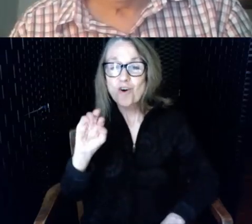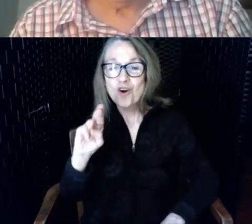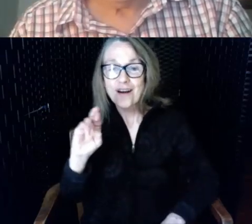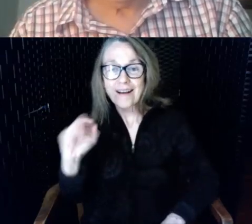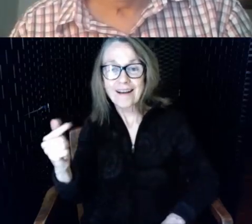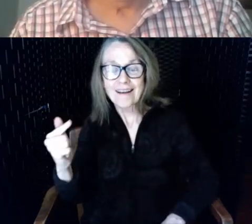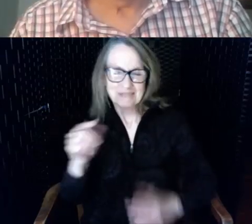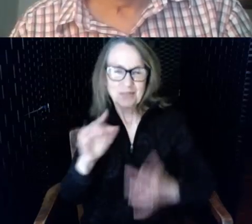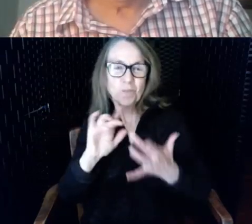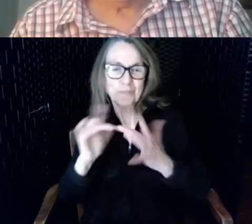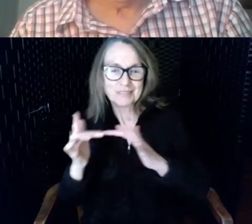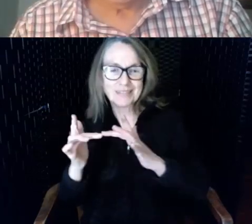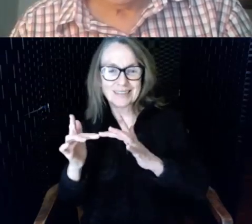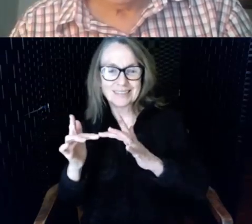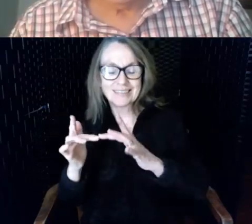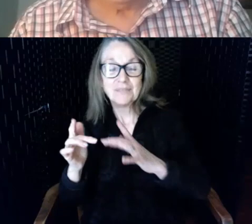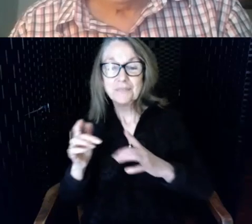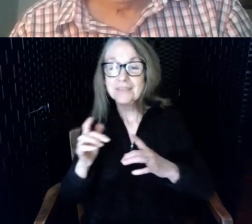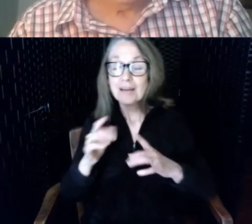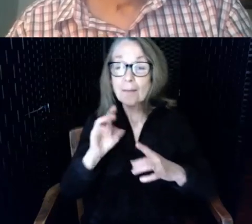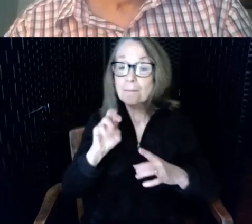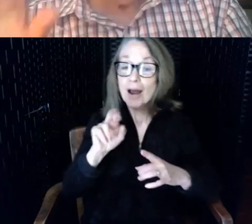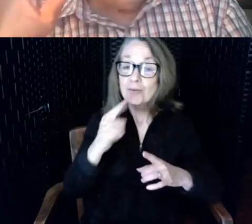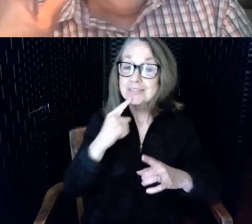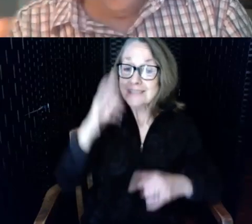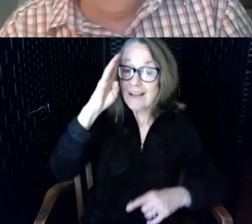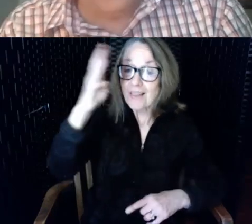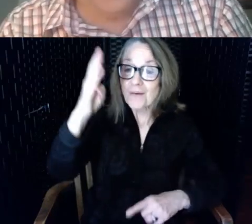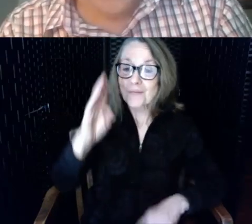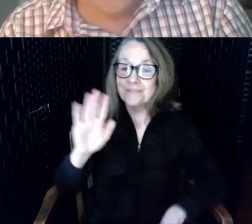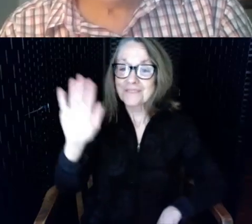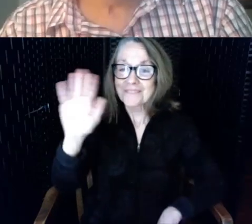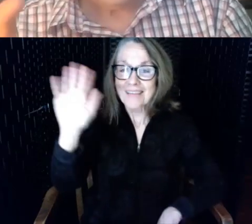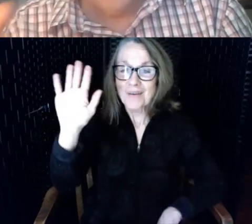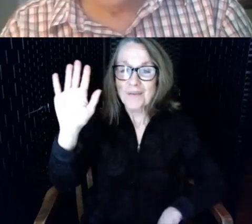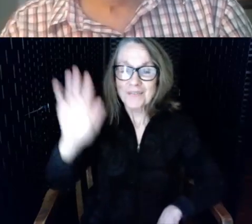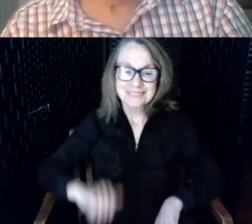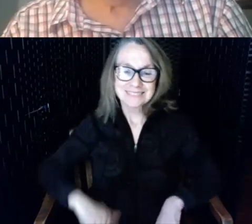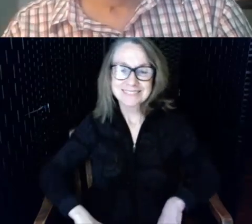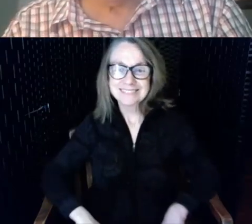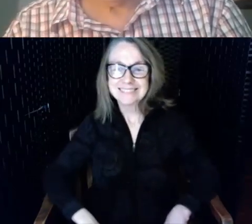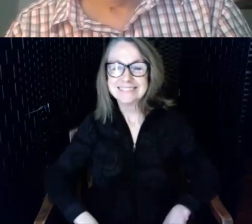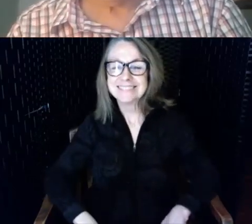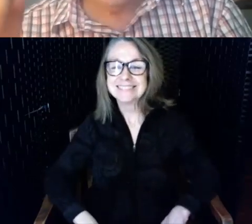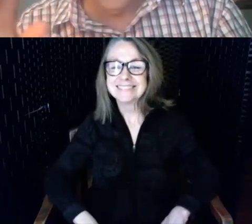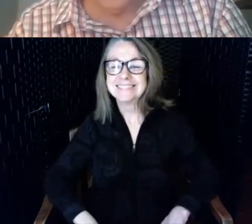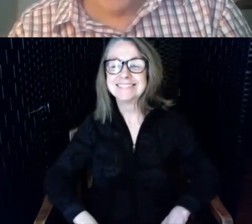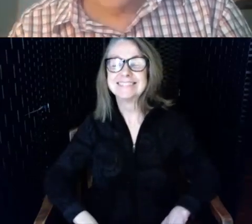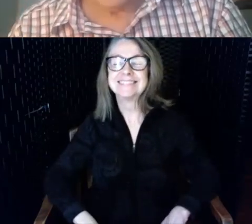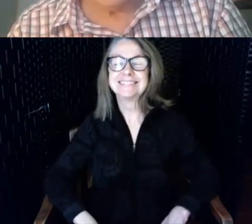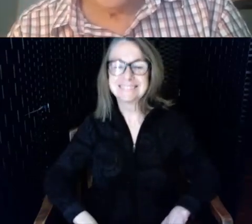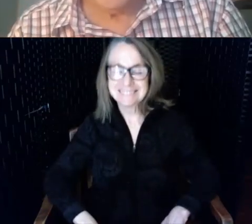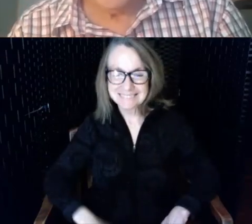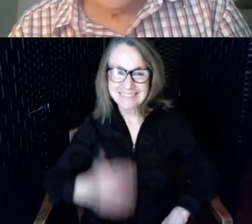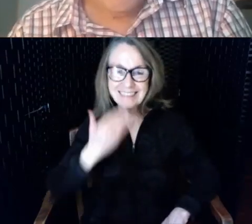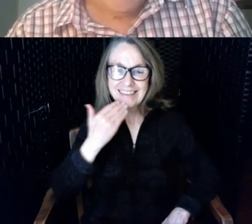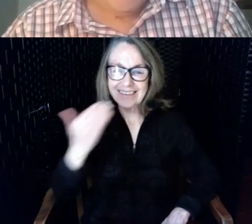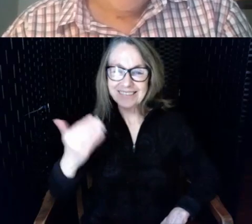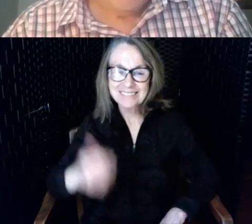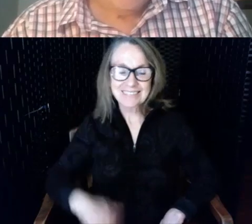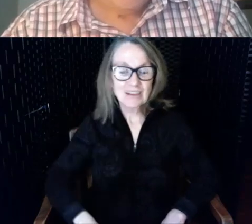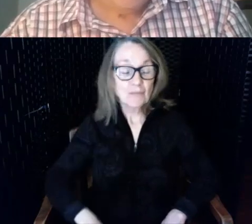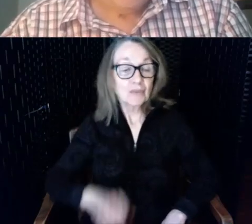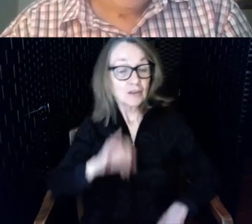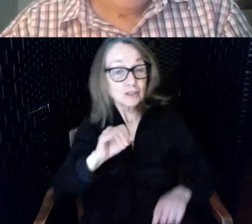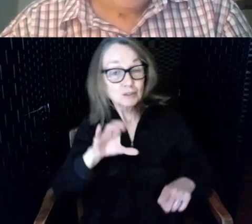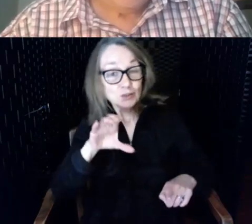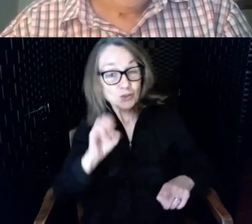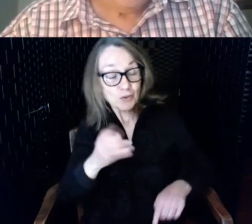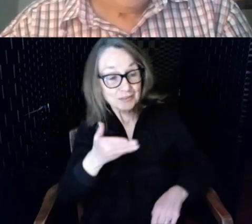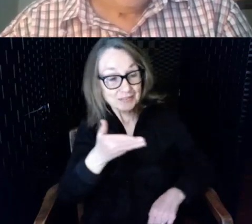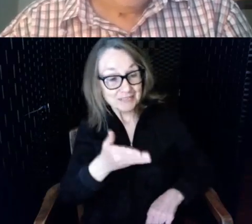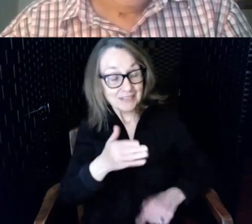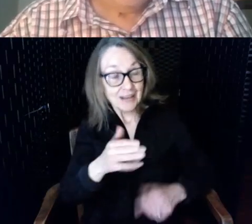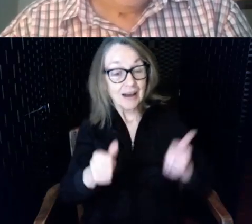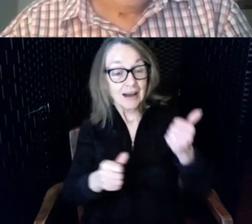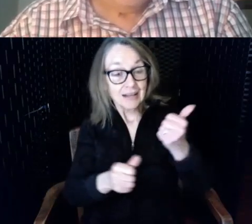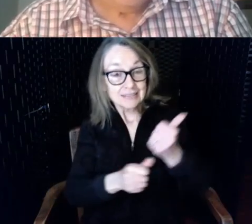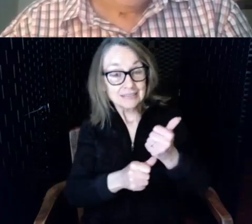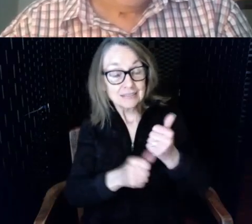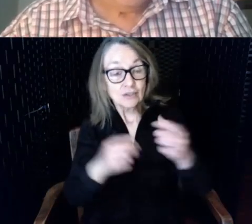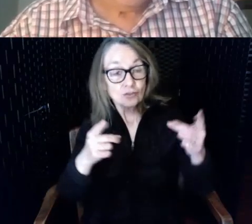Myron say hello Thank You Joyce is the Assistant Director of Adult Services of